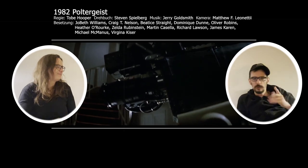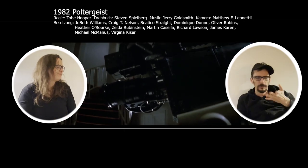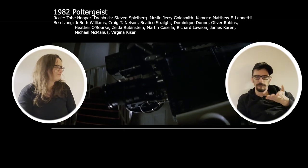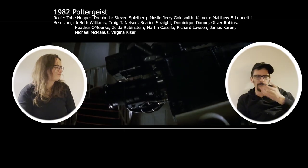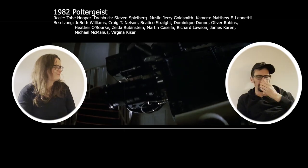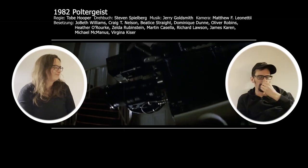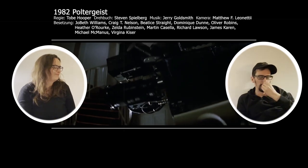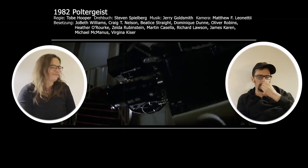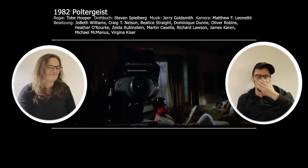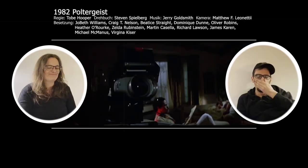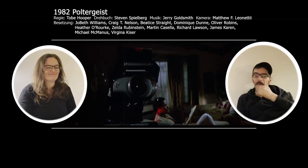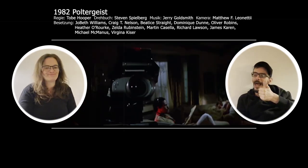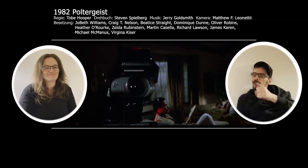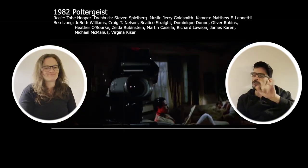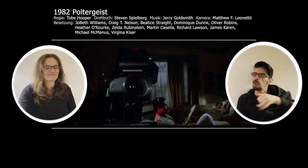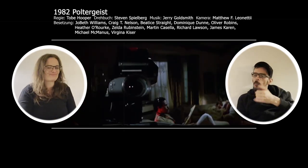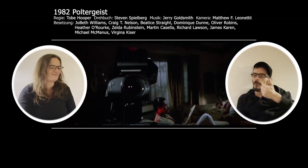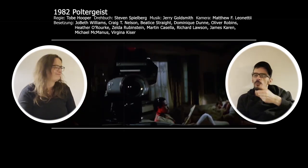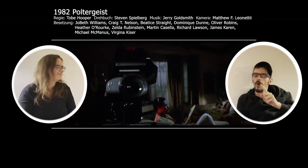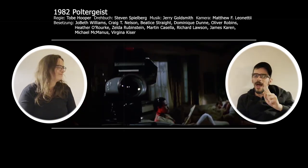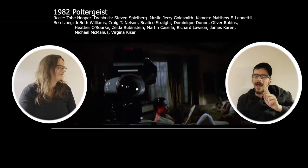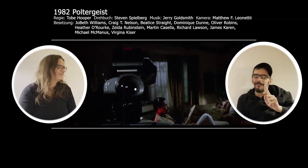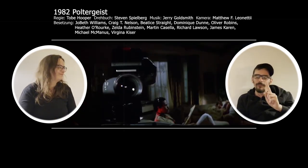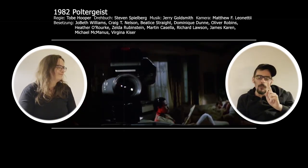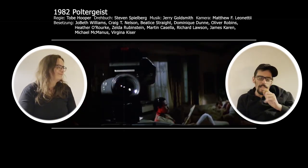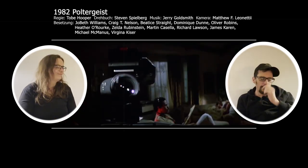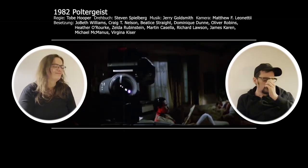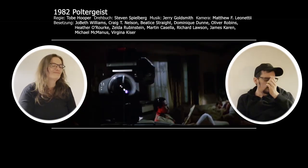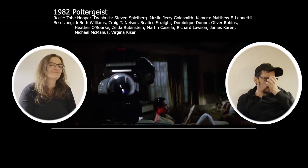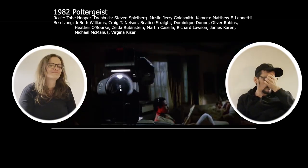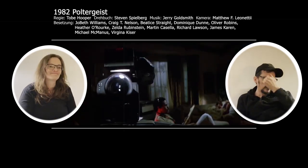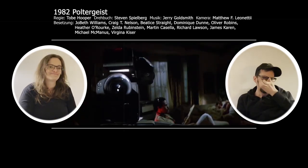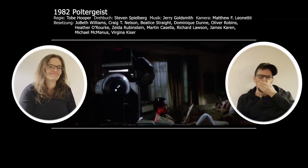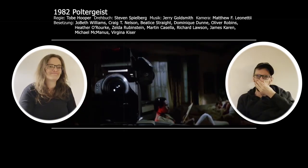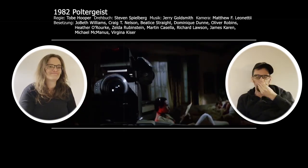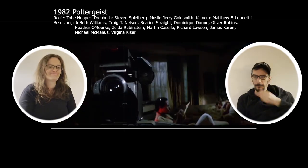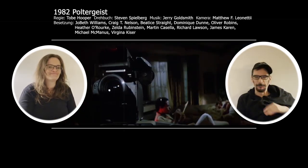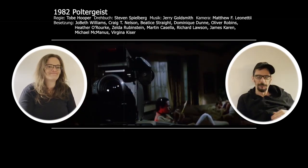He draws and listens to music. It was just one task, just one.